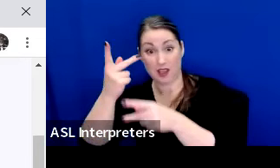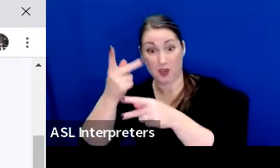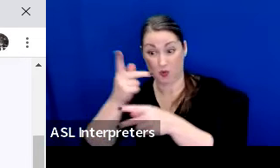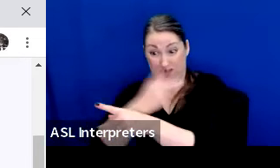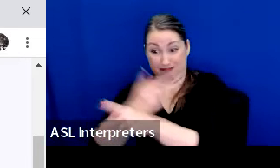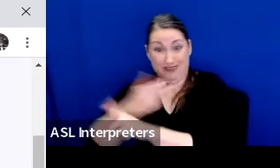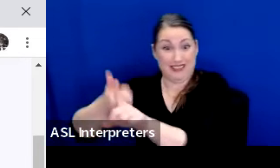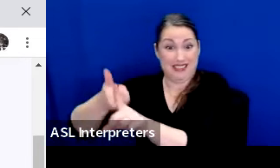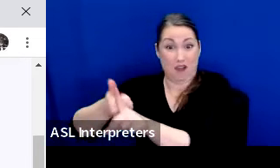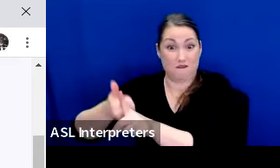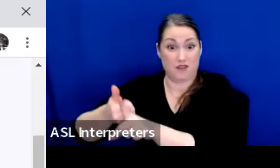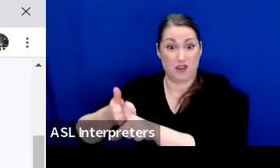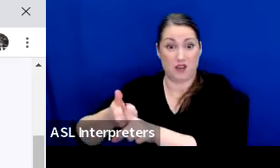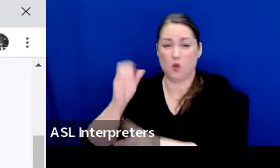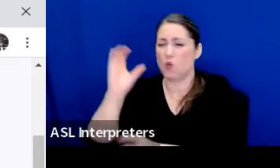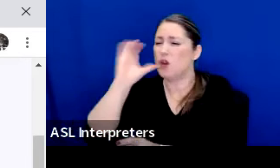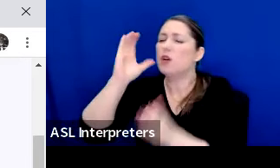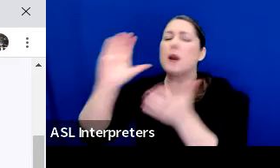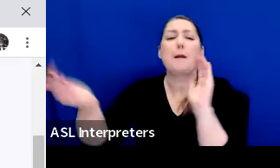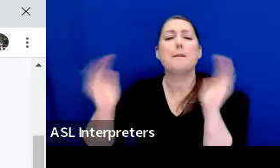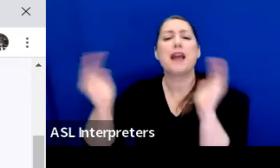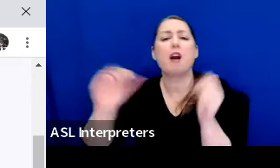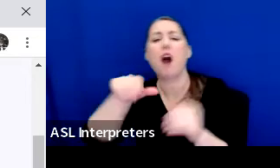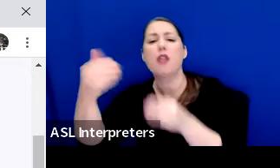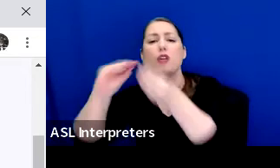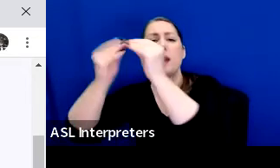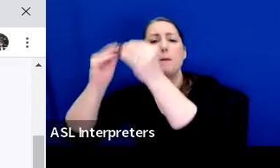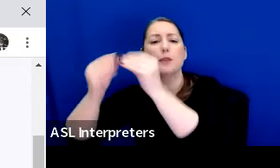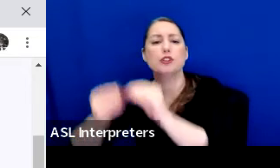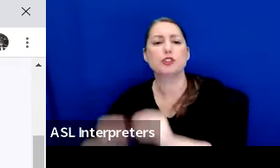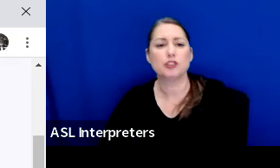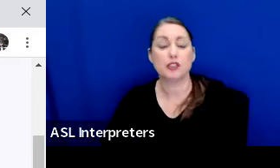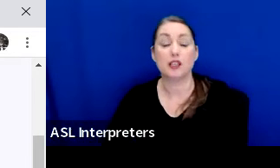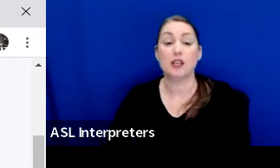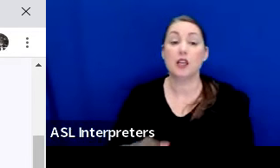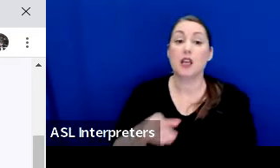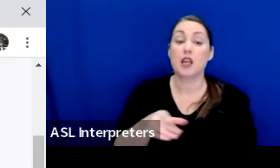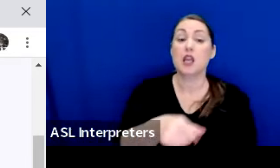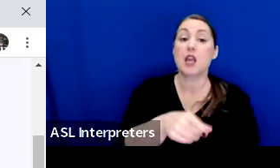It doesn't look to make sure that you have the same exact format.